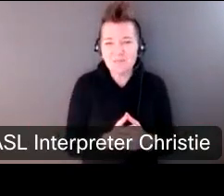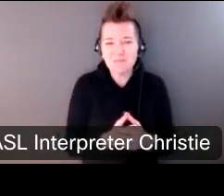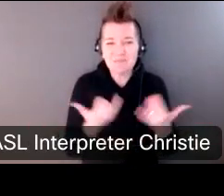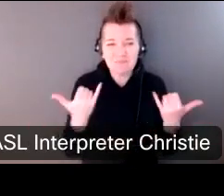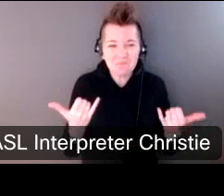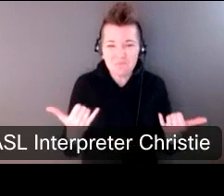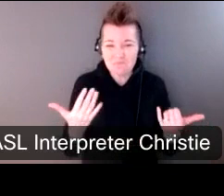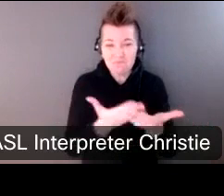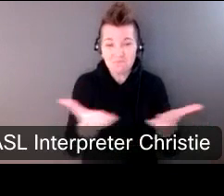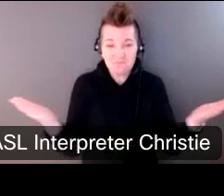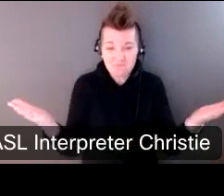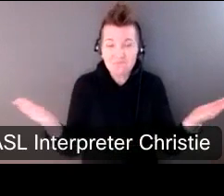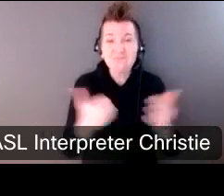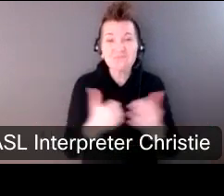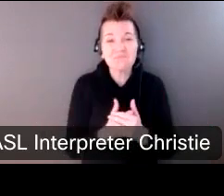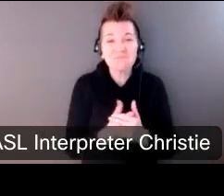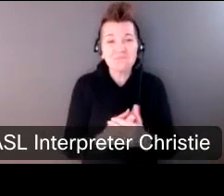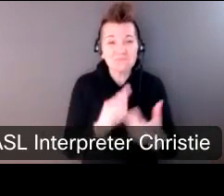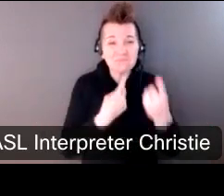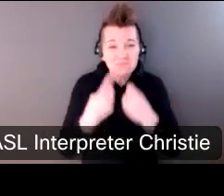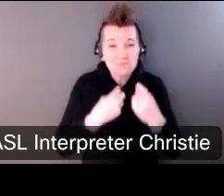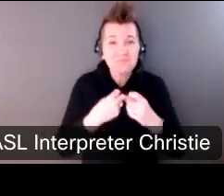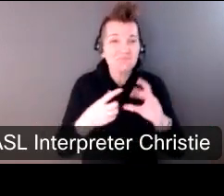floor to any questions or comments you may have.